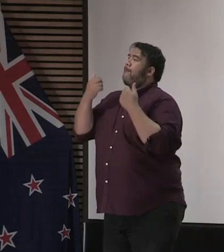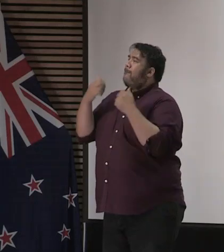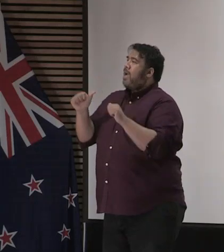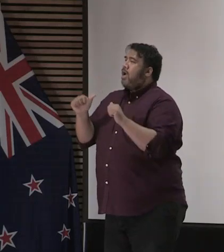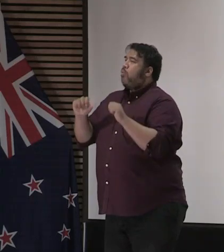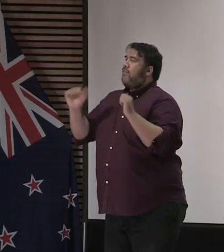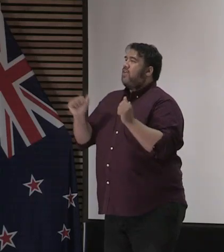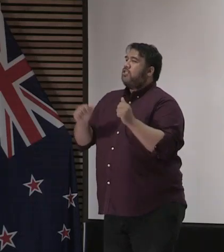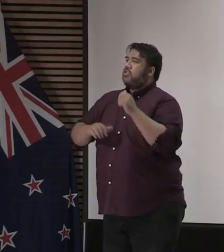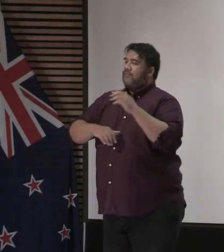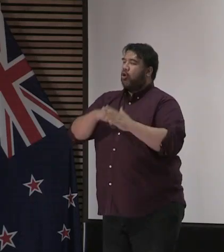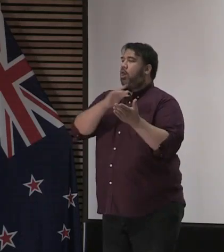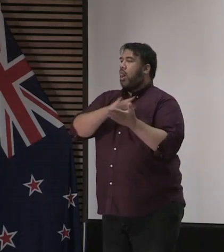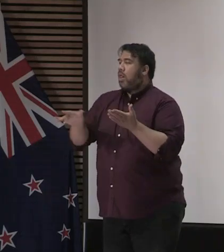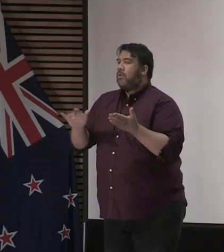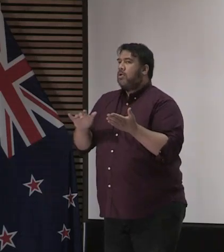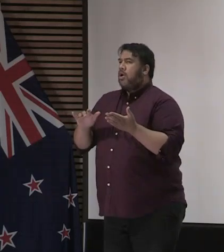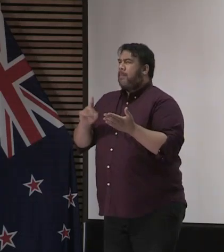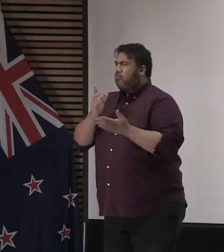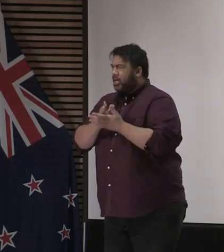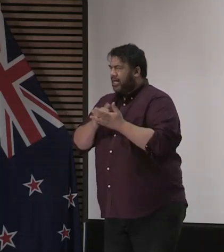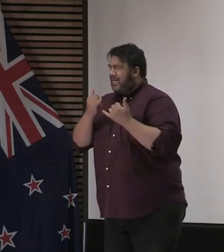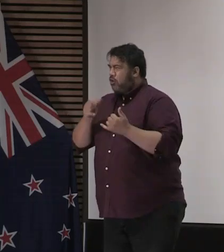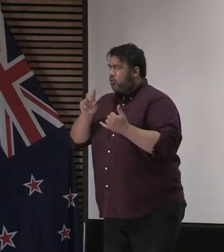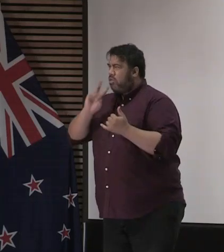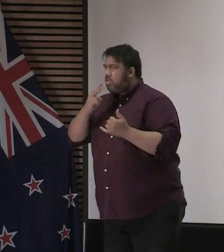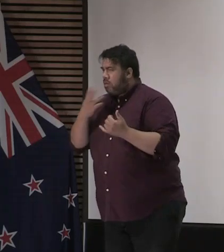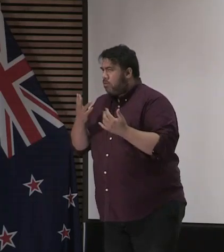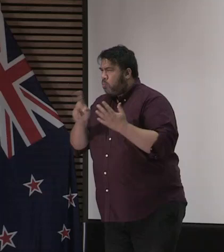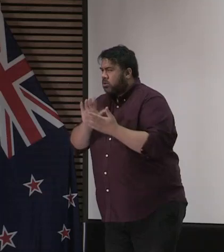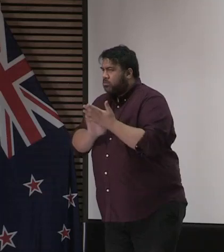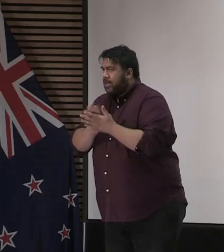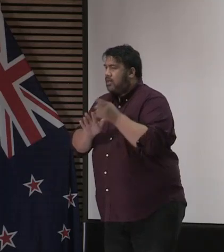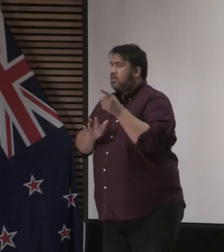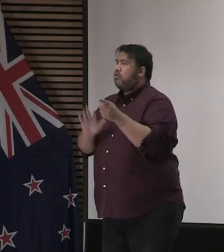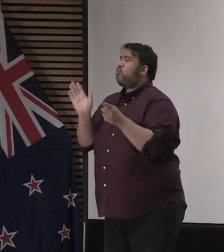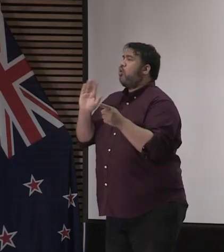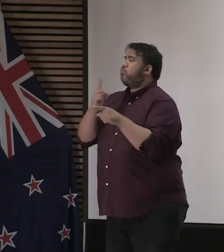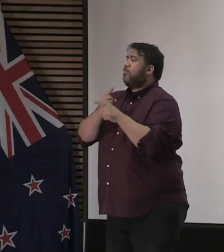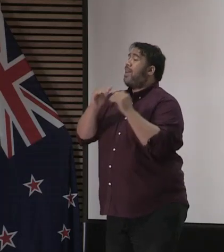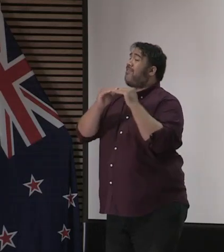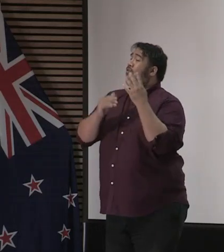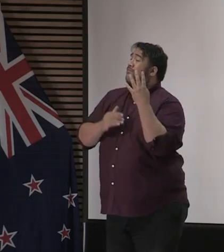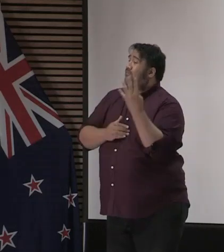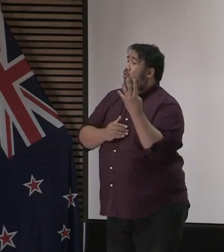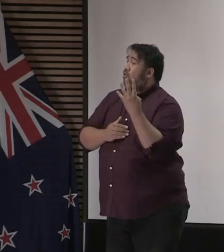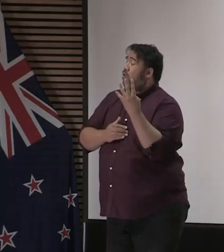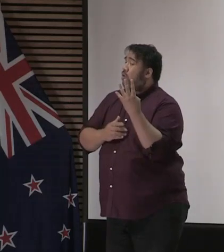achieved our goal of elimination? Because now you've clarified that to say elimination is not a point in tomorrow.